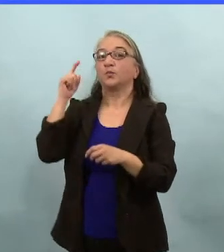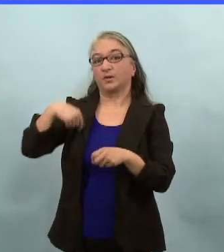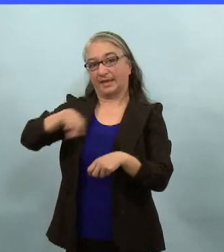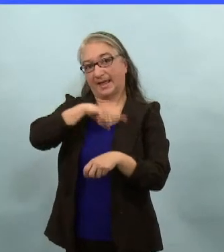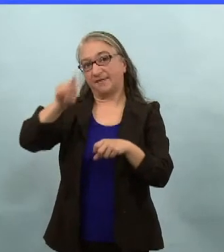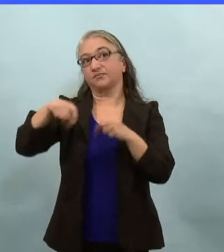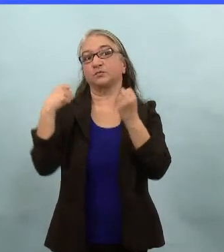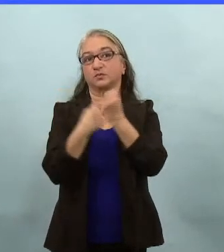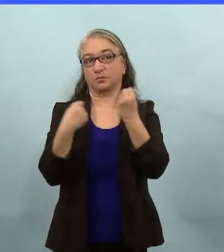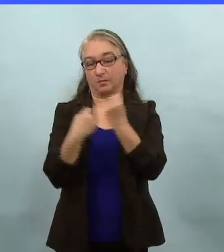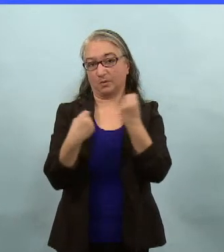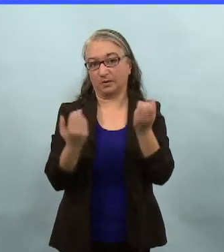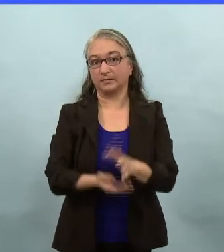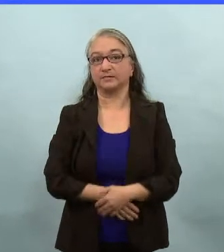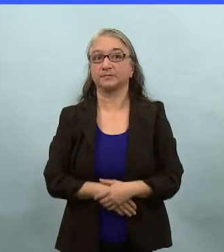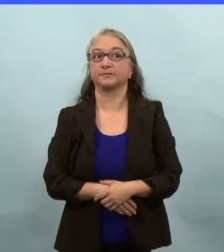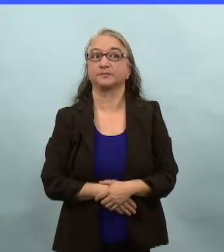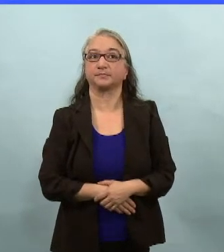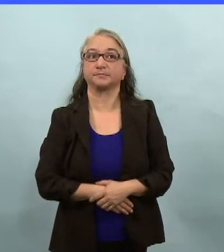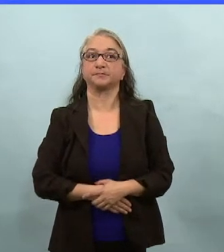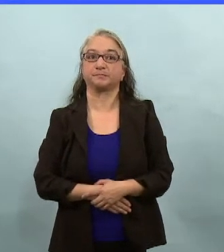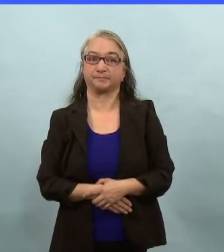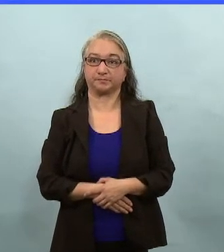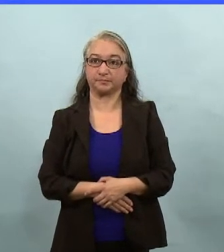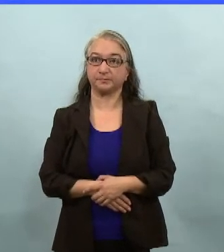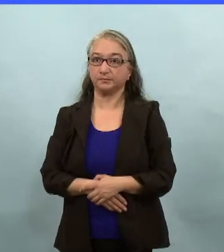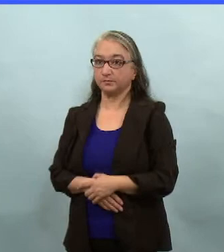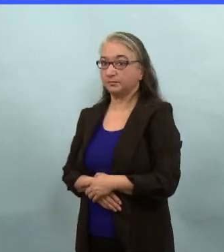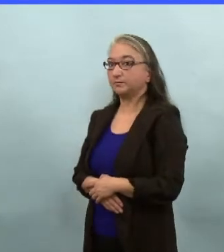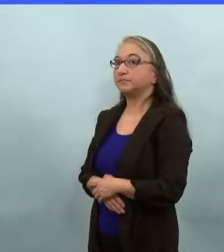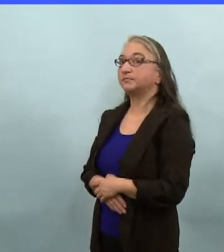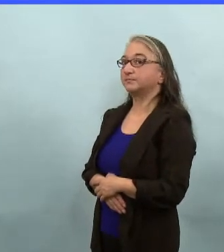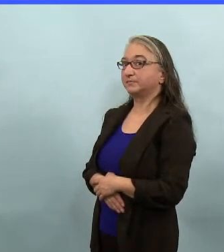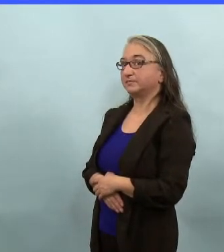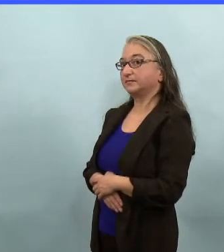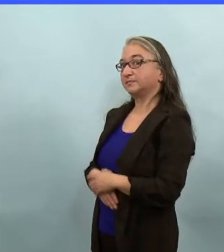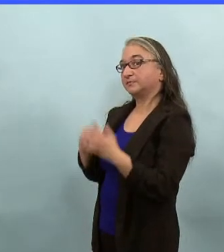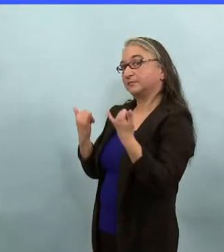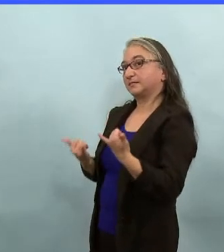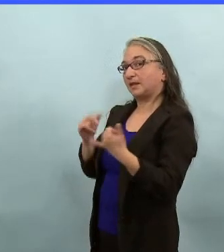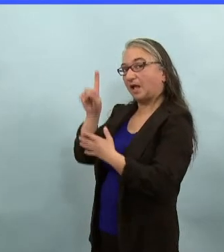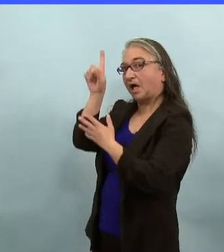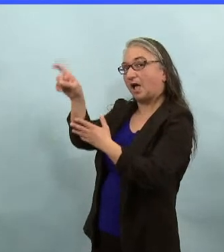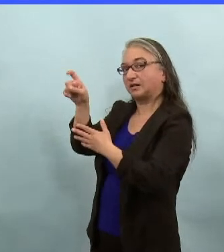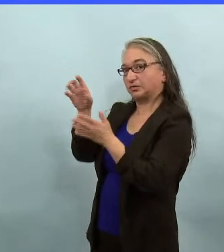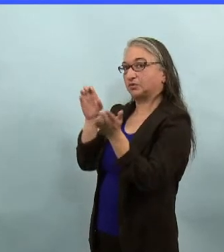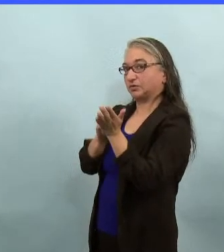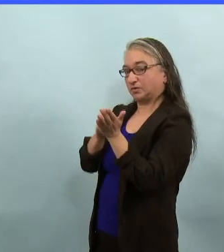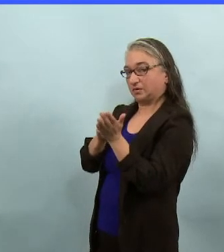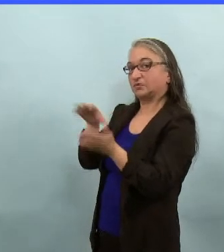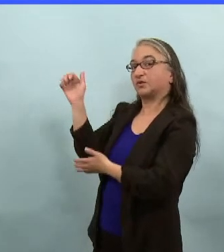i guess as a follow-up maybe for dr atwal as far as the hospitalizations uh go is are you